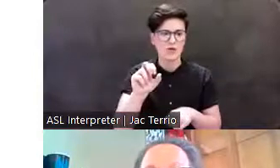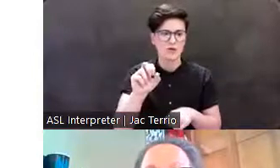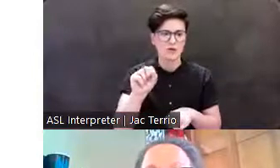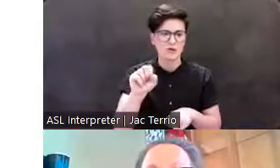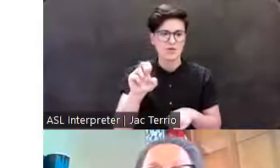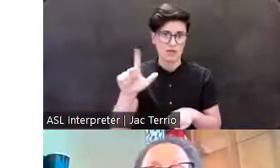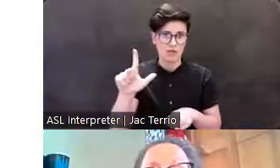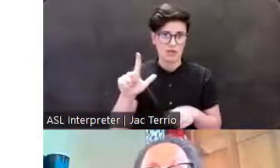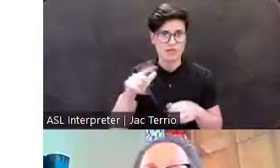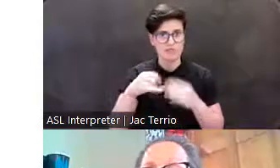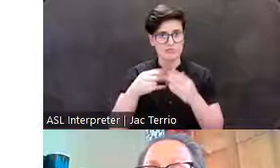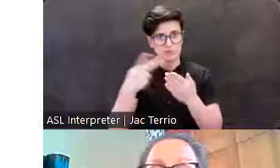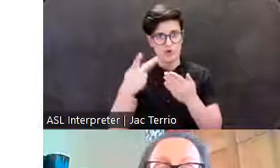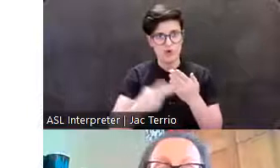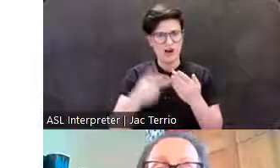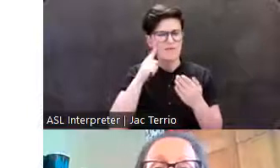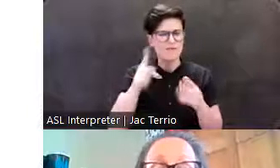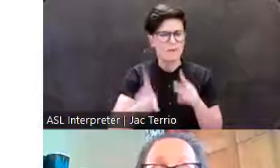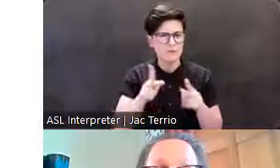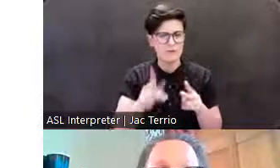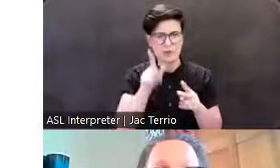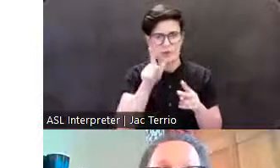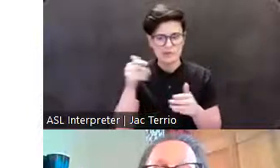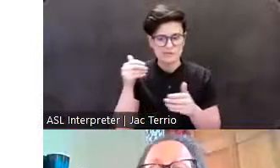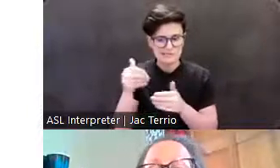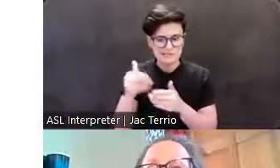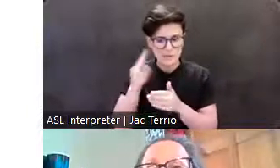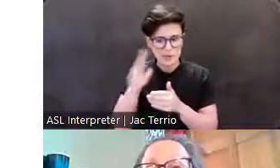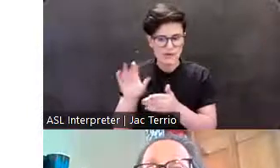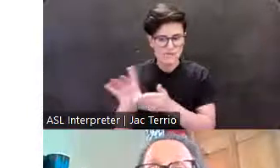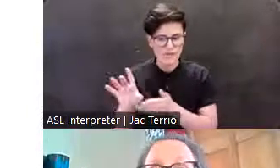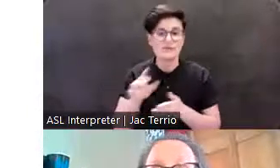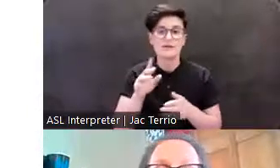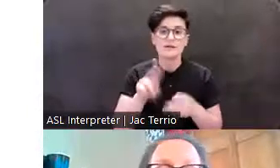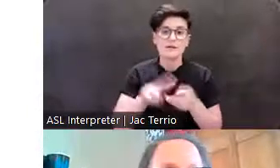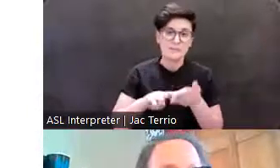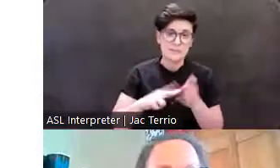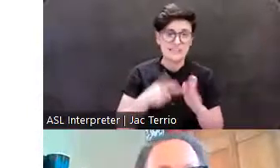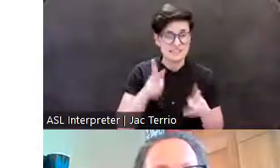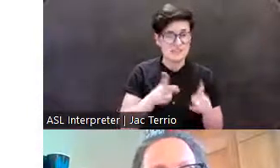That means that people have the right to a lawyer but because we don't have enough lawyers